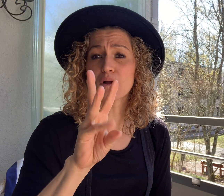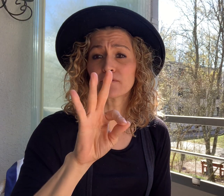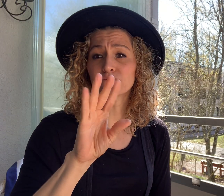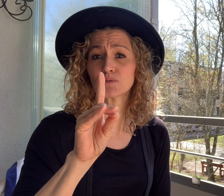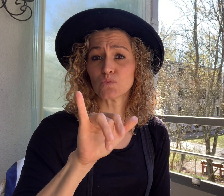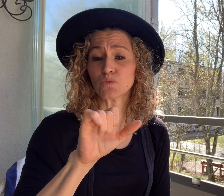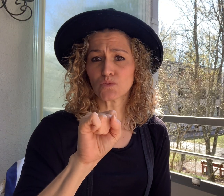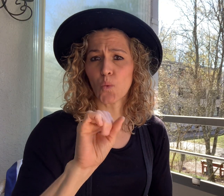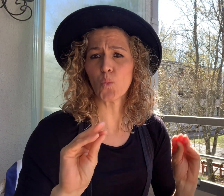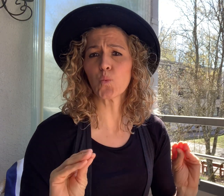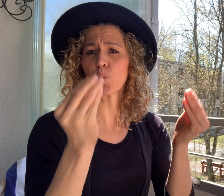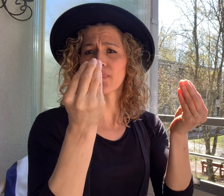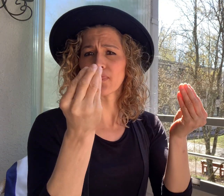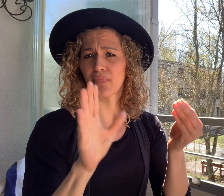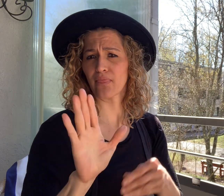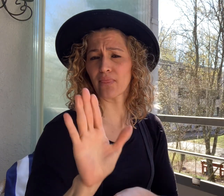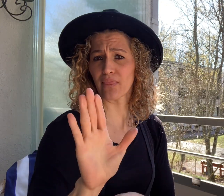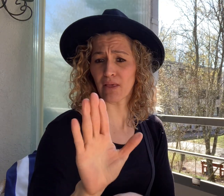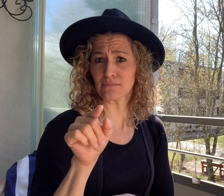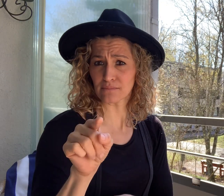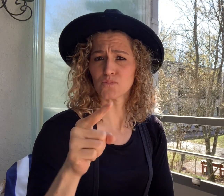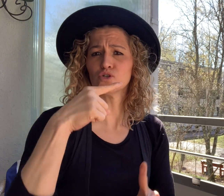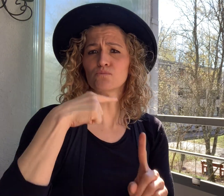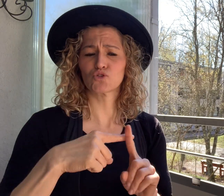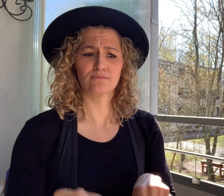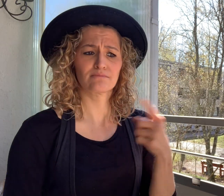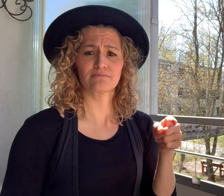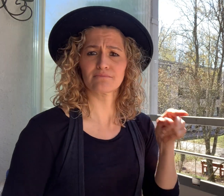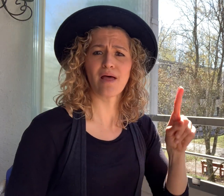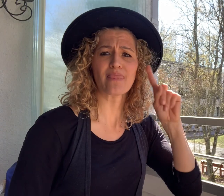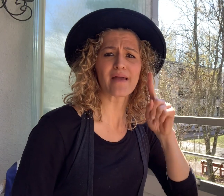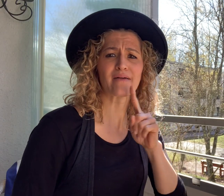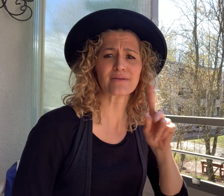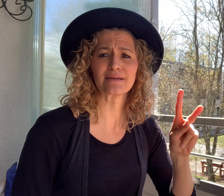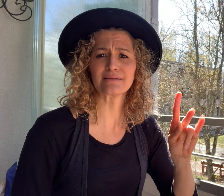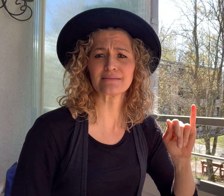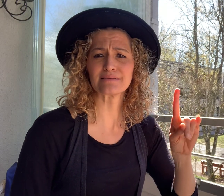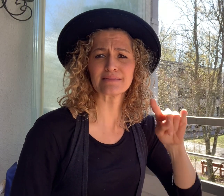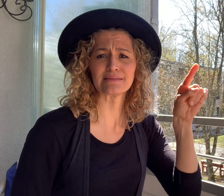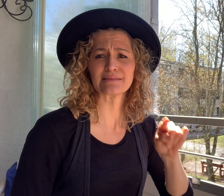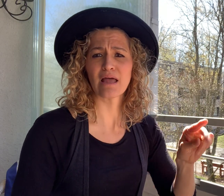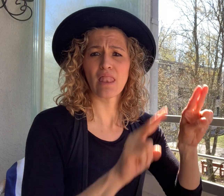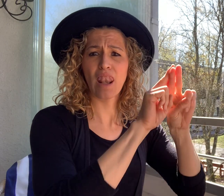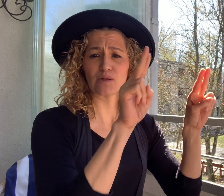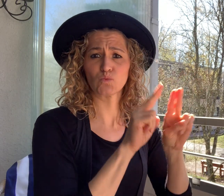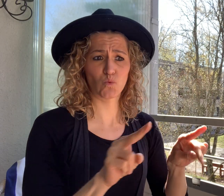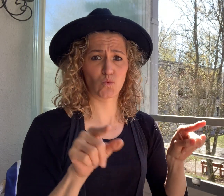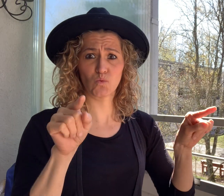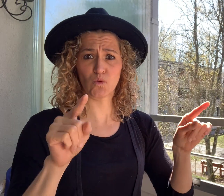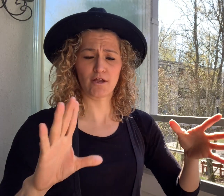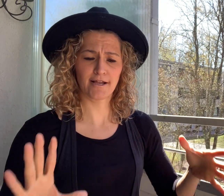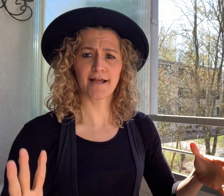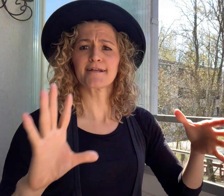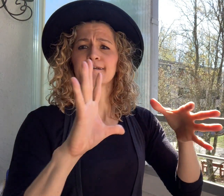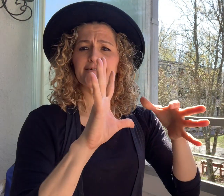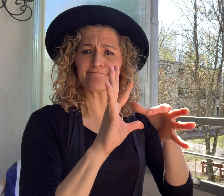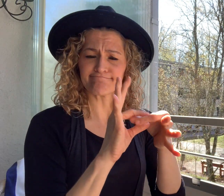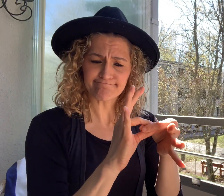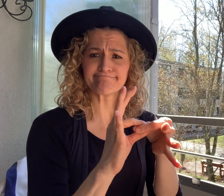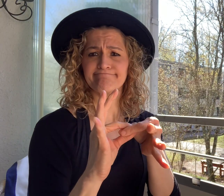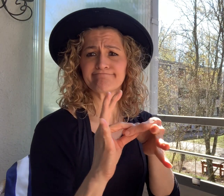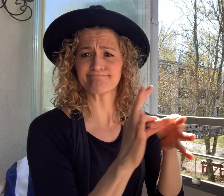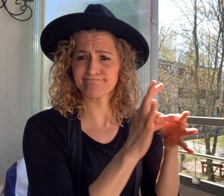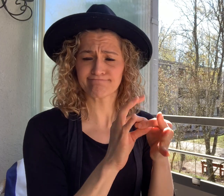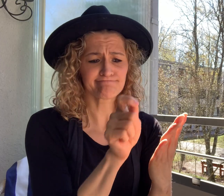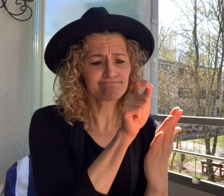Together with WFD’s Youth Section (WFDYS) and DeafKidz International,